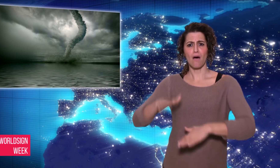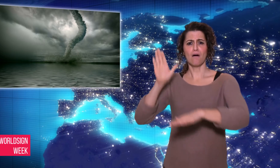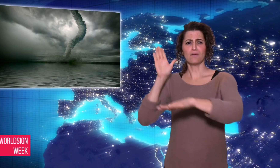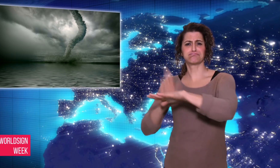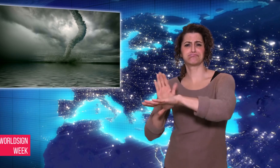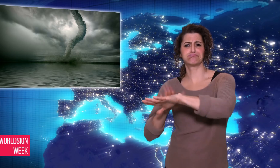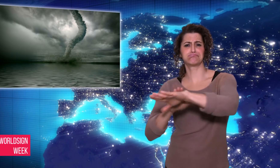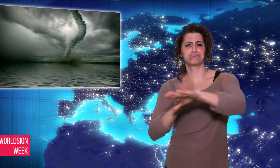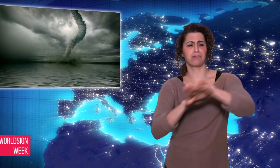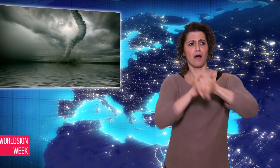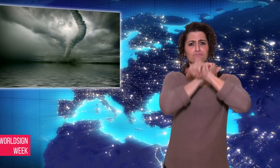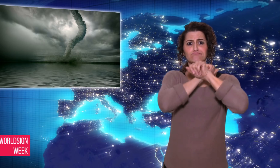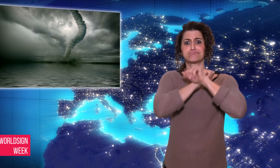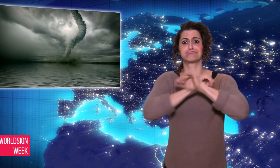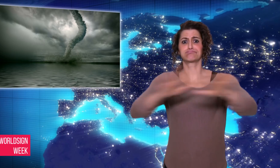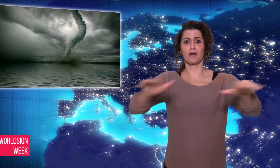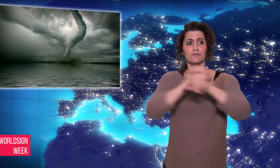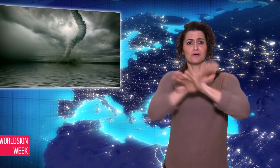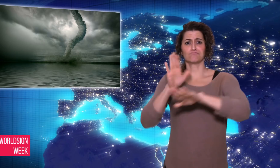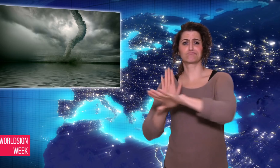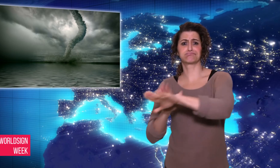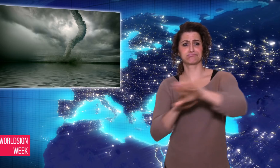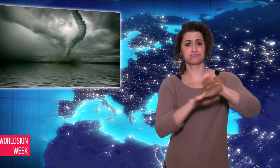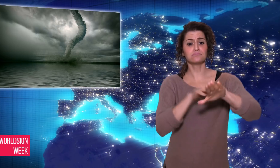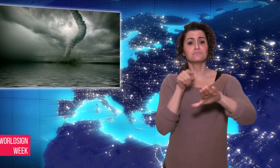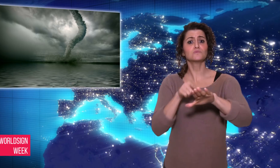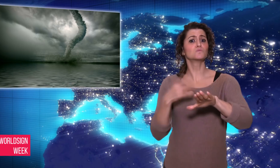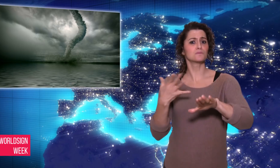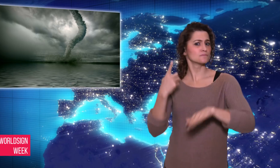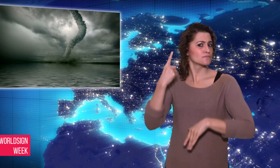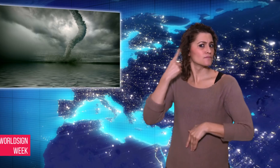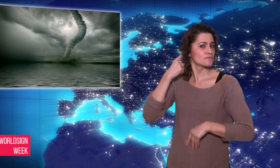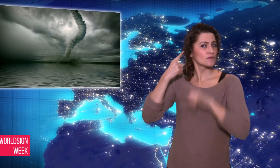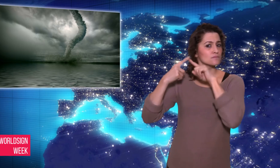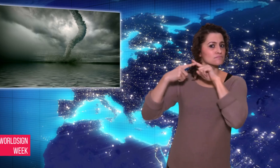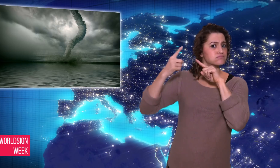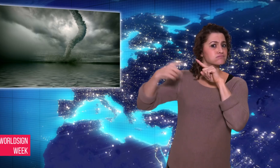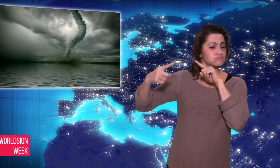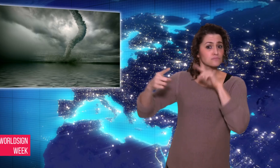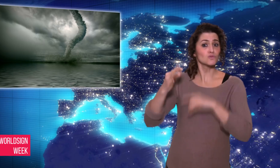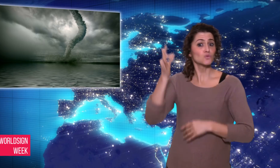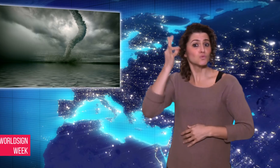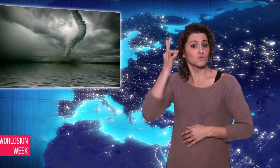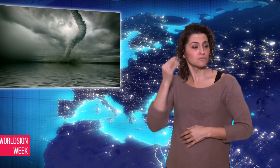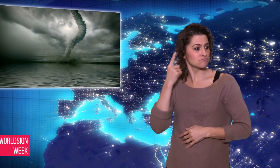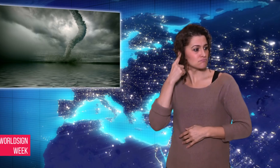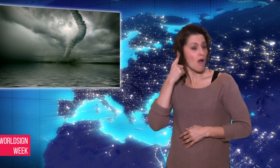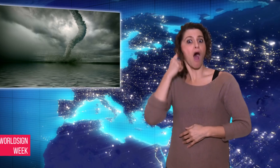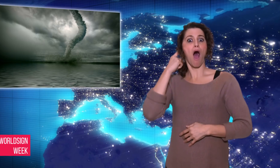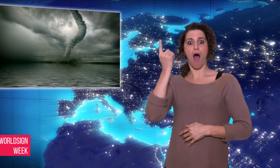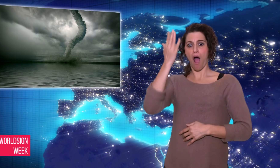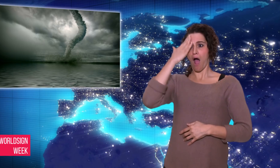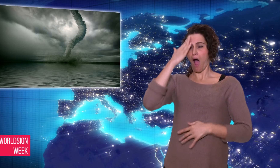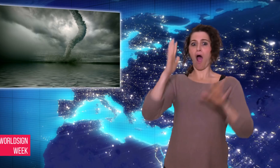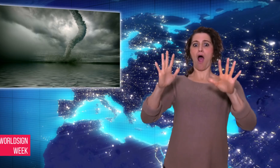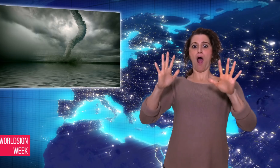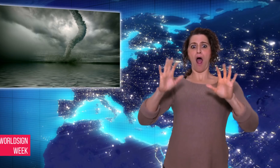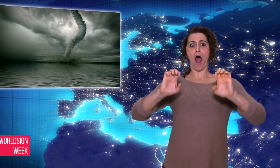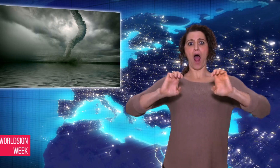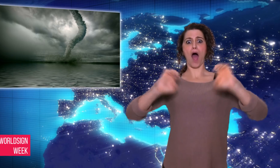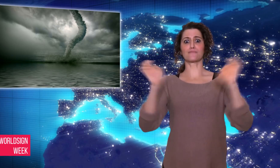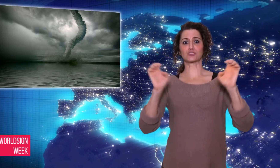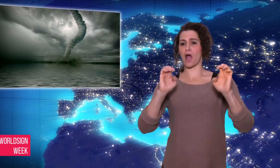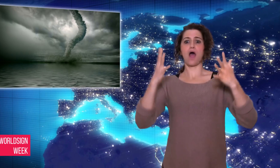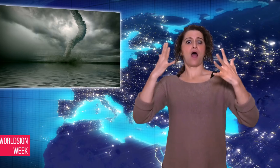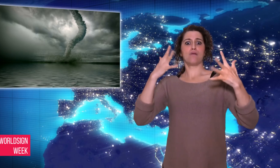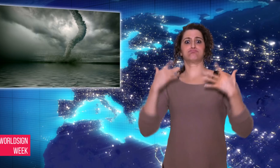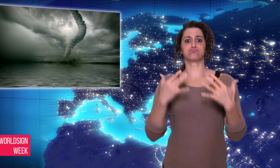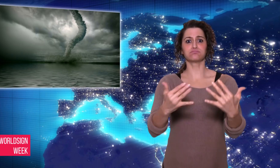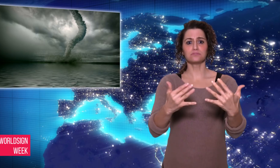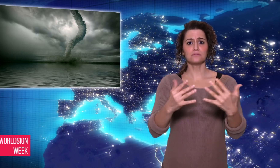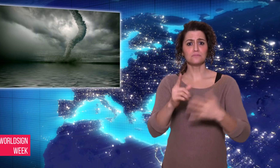instructions to stay home. Deaf